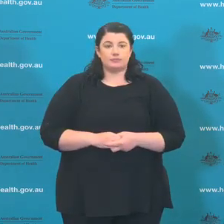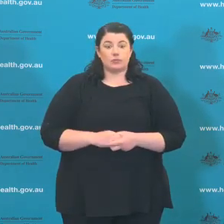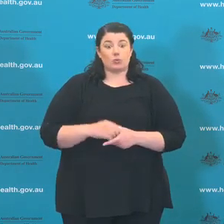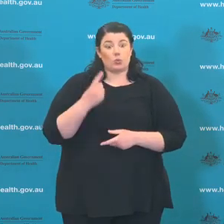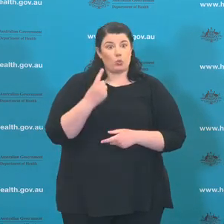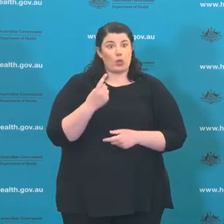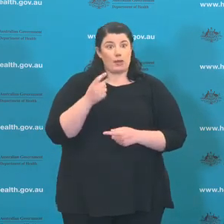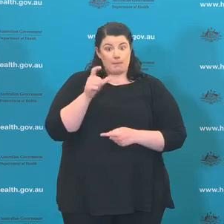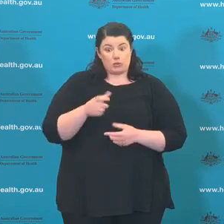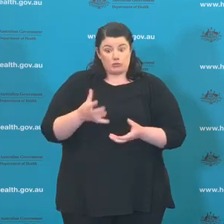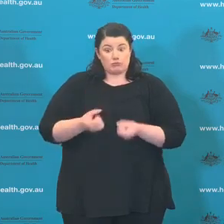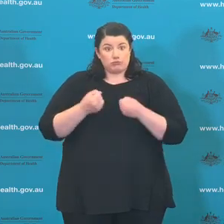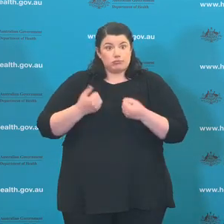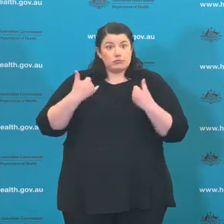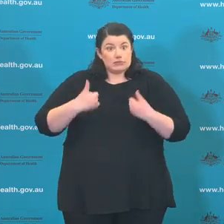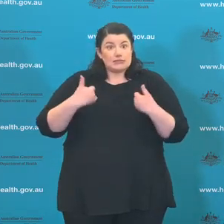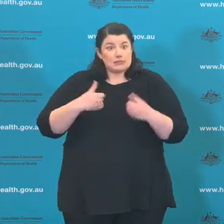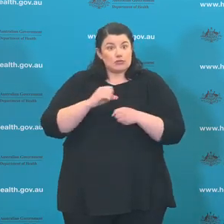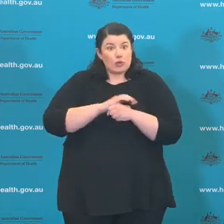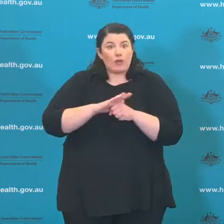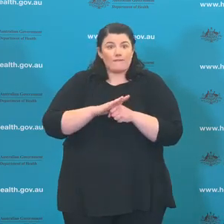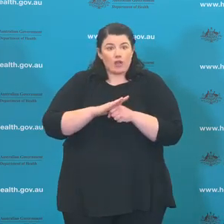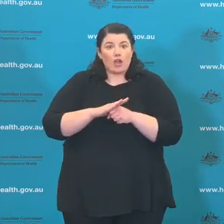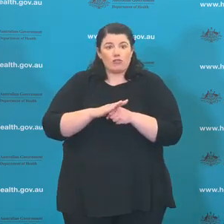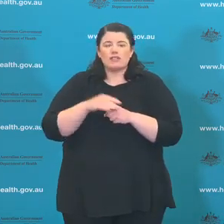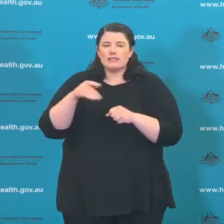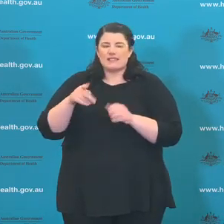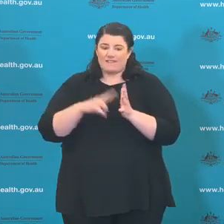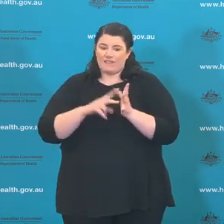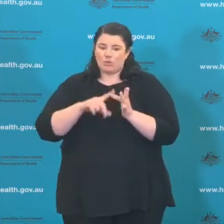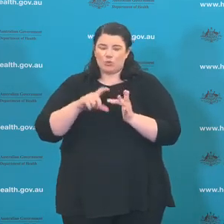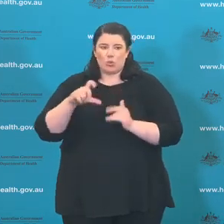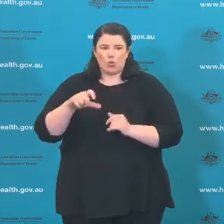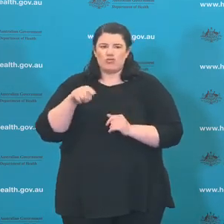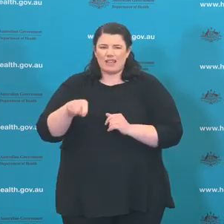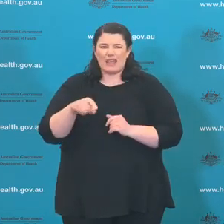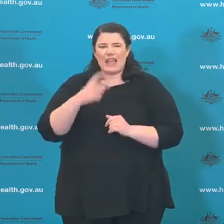today is in an aged care facility that's currently now in lockdown and following